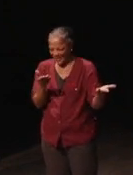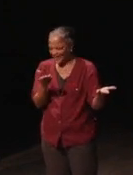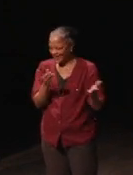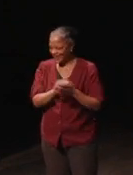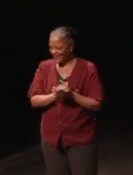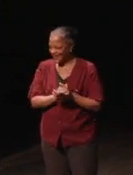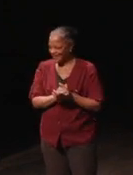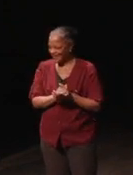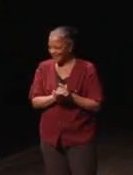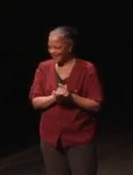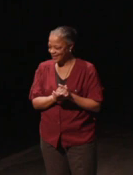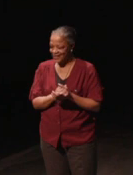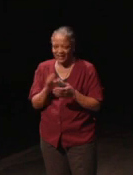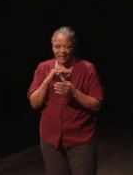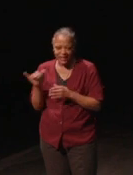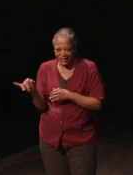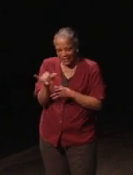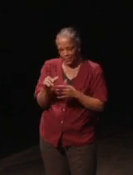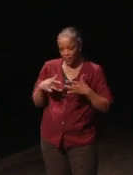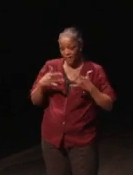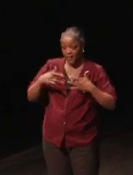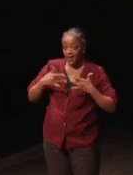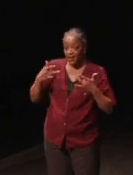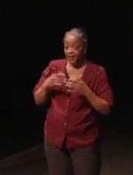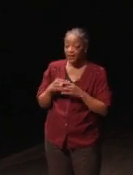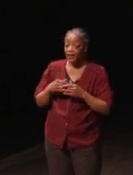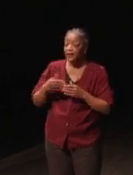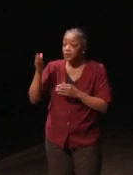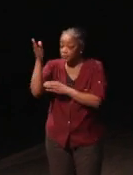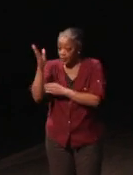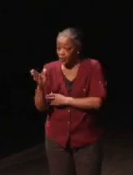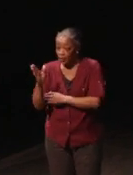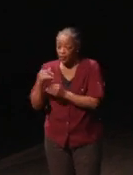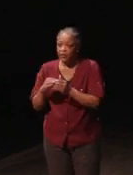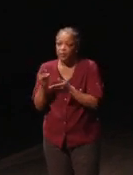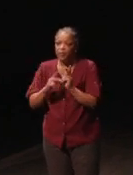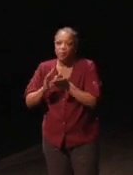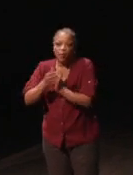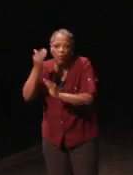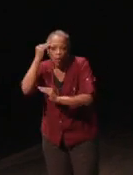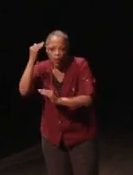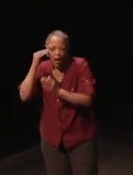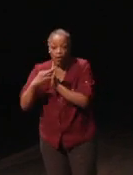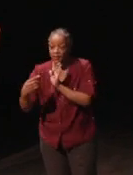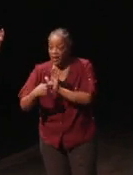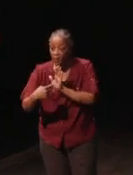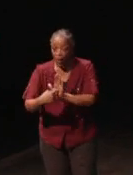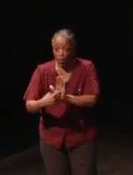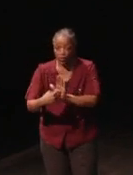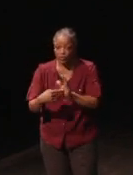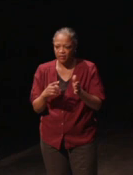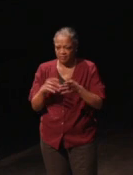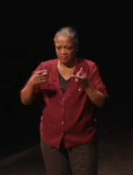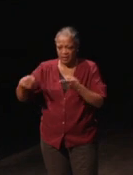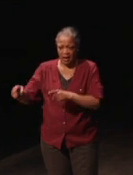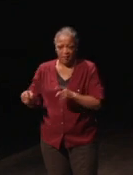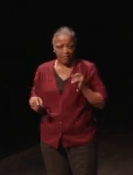This was a similar kind of event guest speakers, awareness raising, demos, that kind of thing. This actually took part as